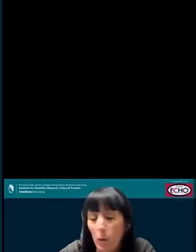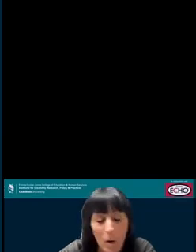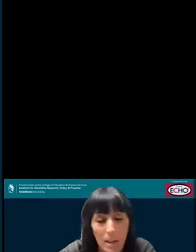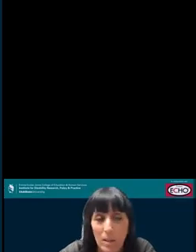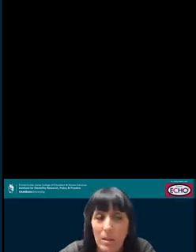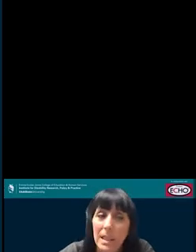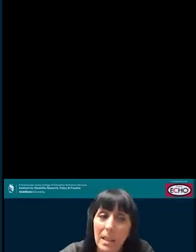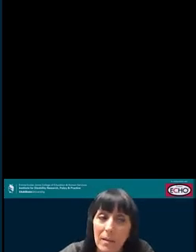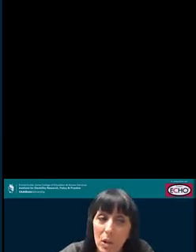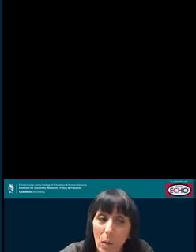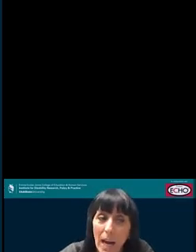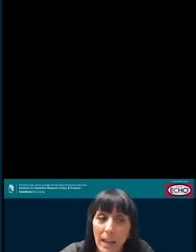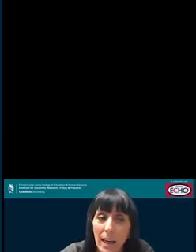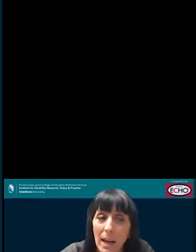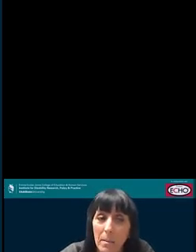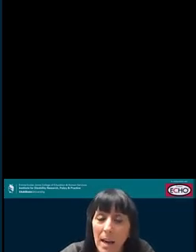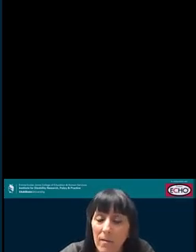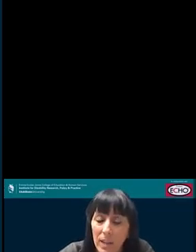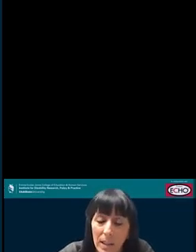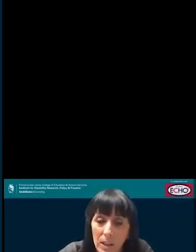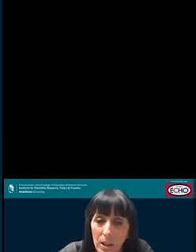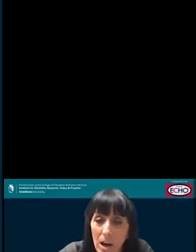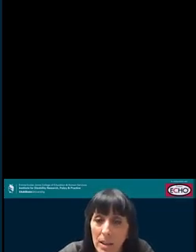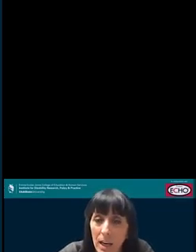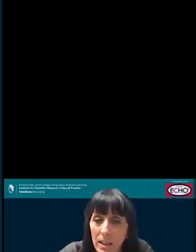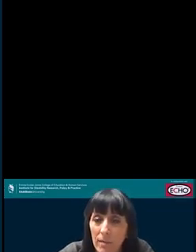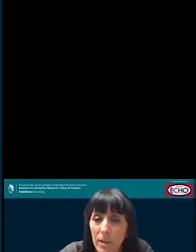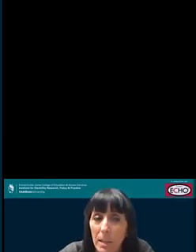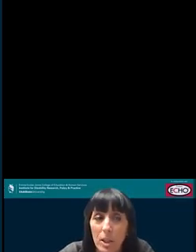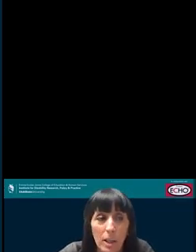you want to receive swag and fill in your contact information.